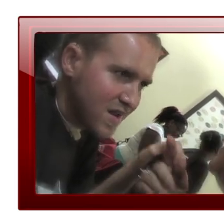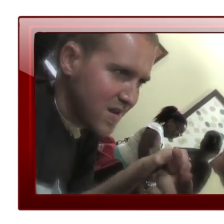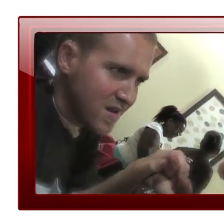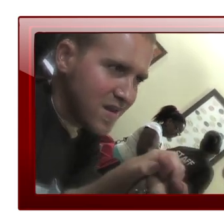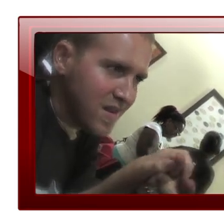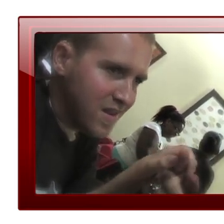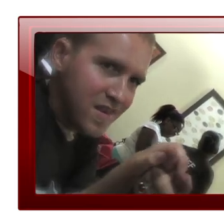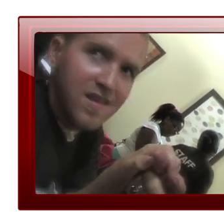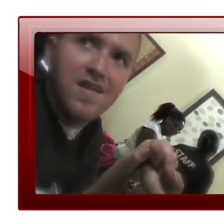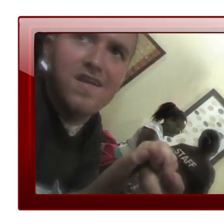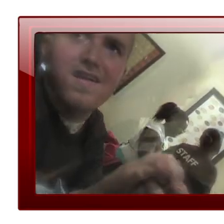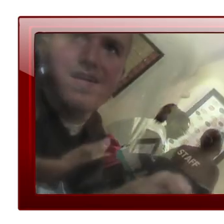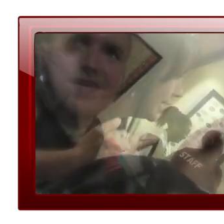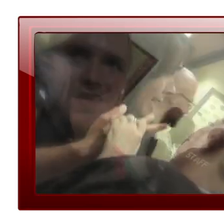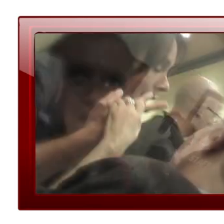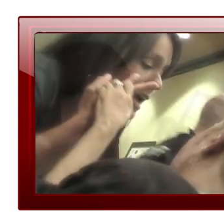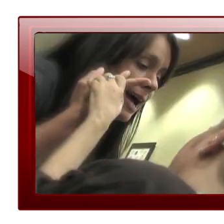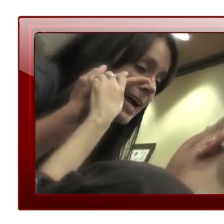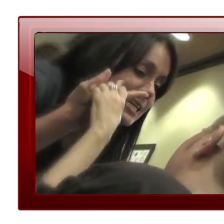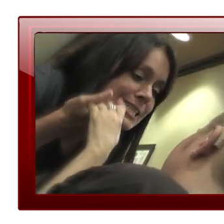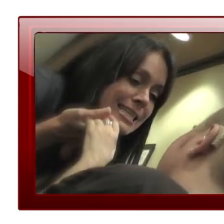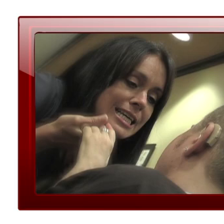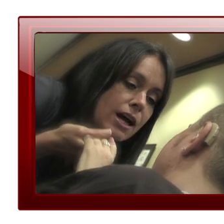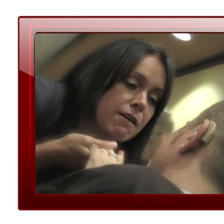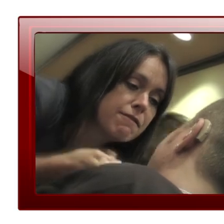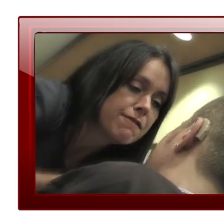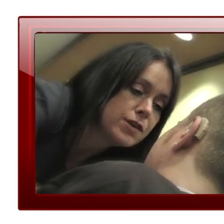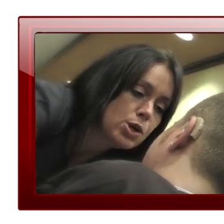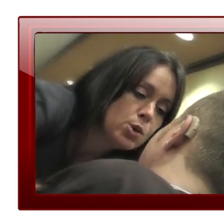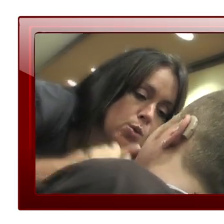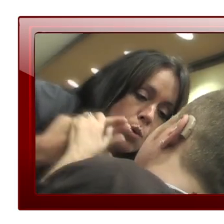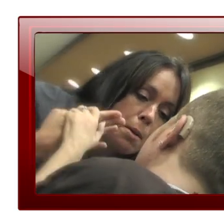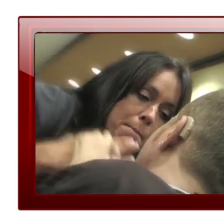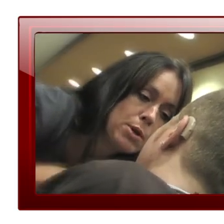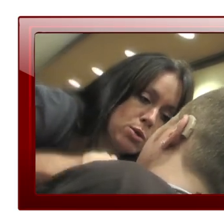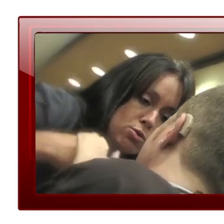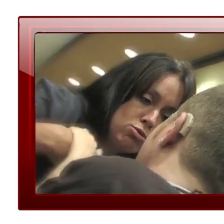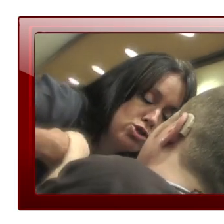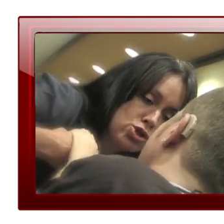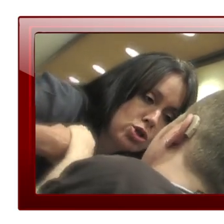or people who are hard of hearing can speech read.